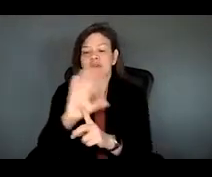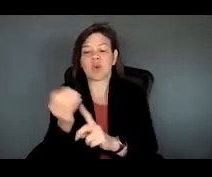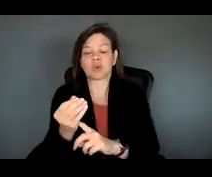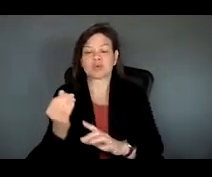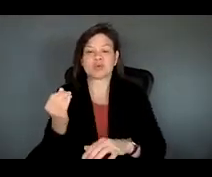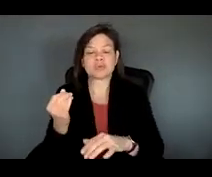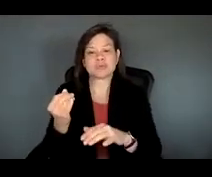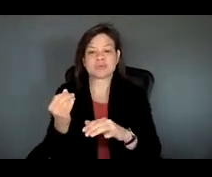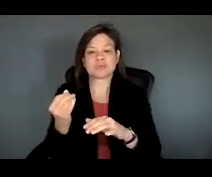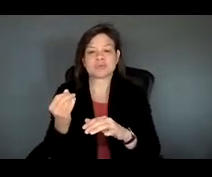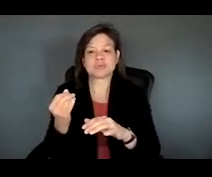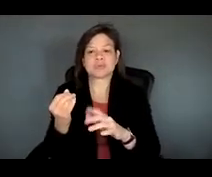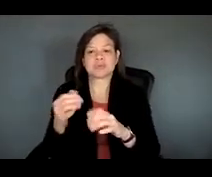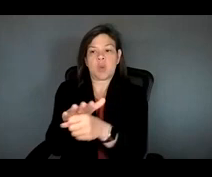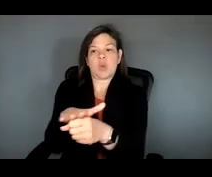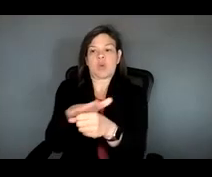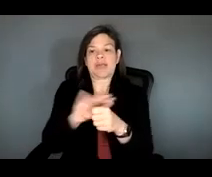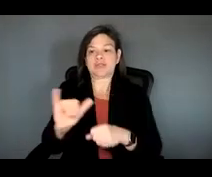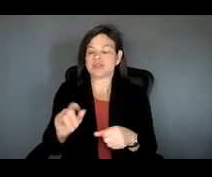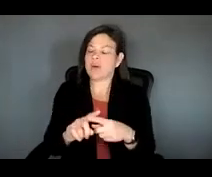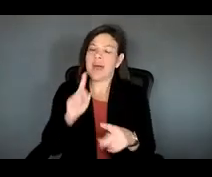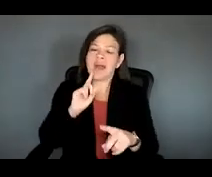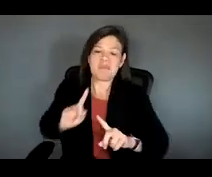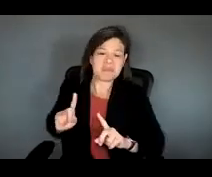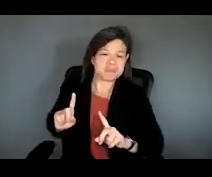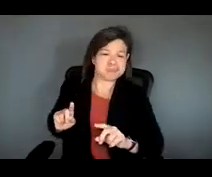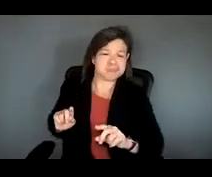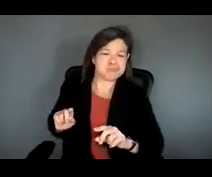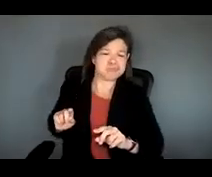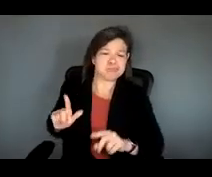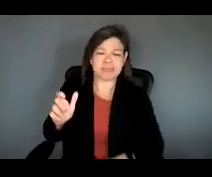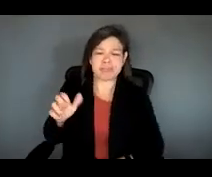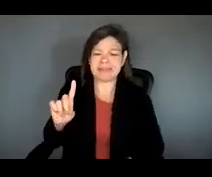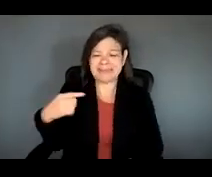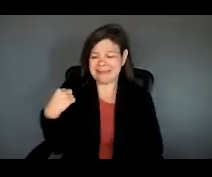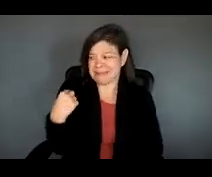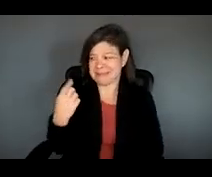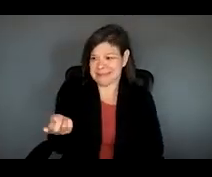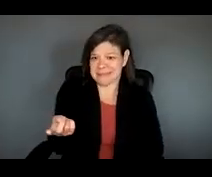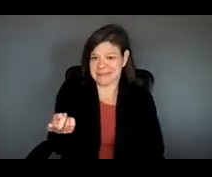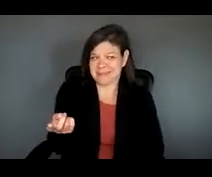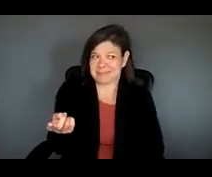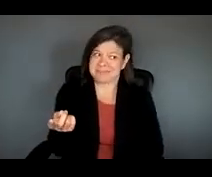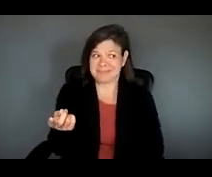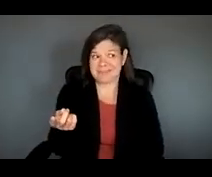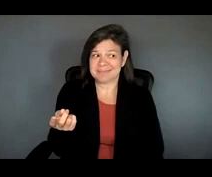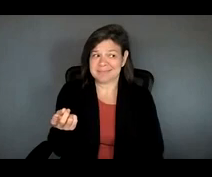and have been an avid LEAD goer since, I think, year, maybe year two or three.